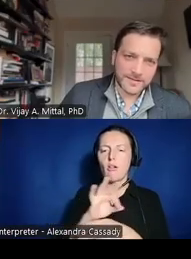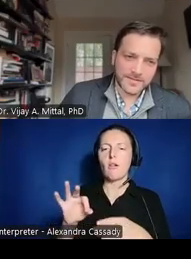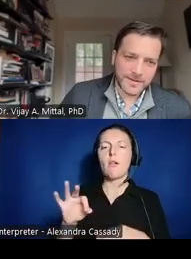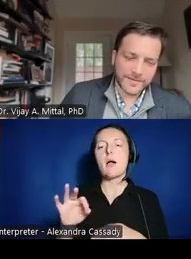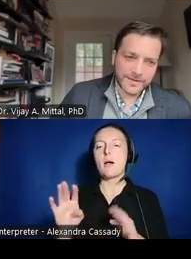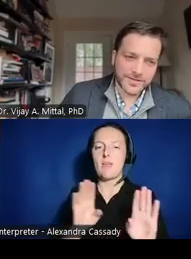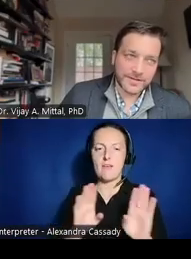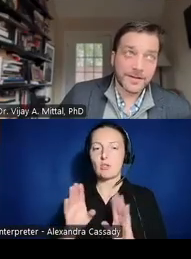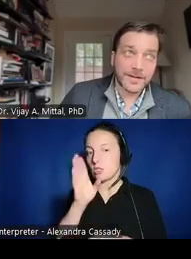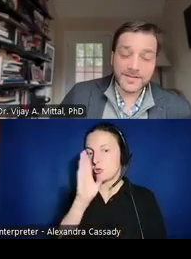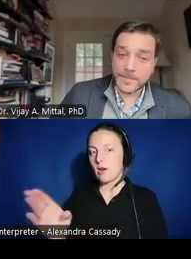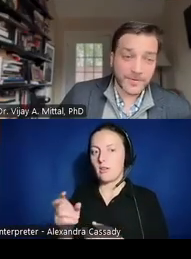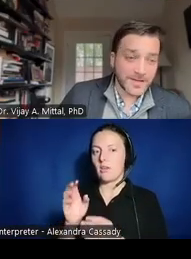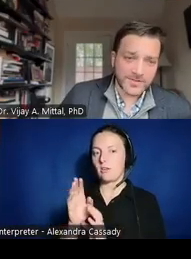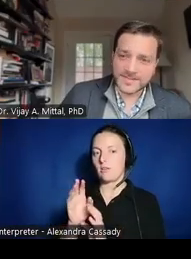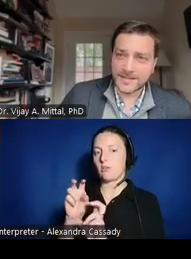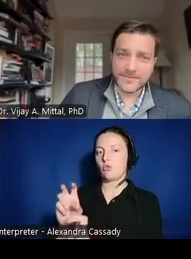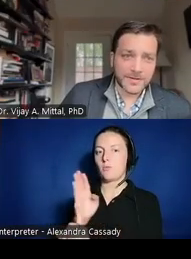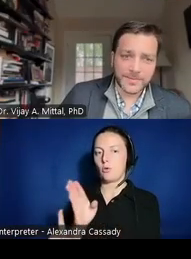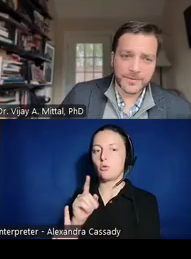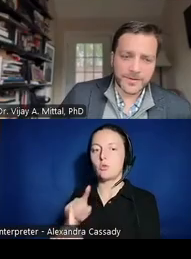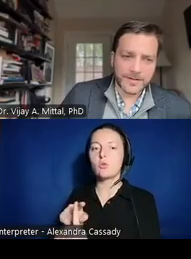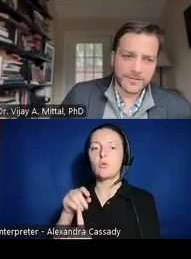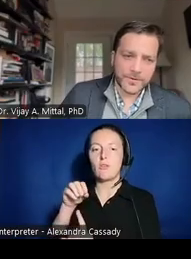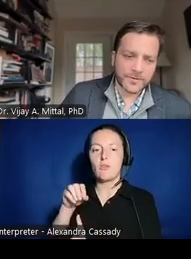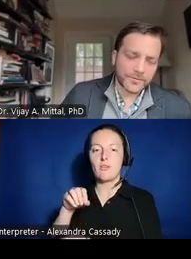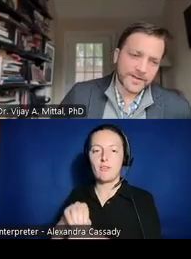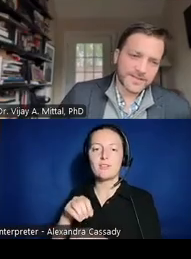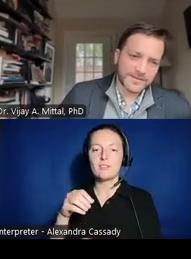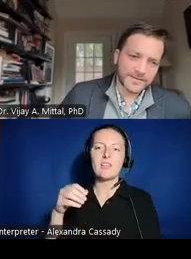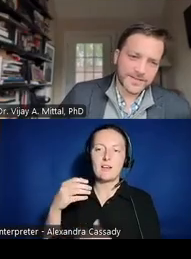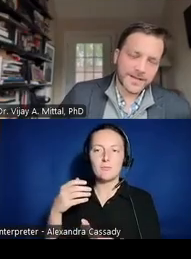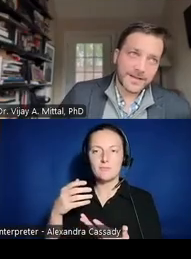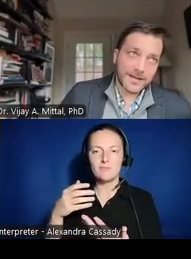of this population. This population is in a developmental period where they're learning skills